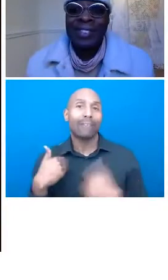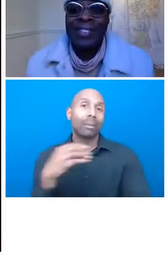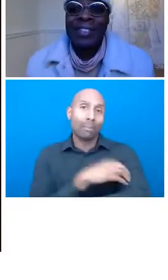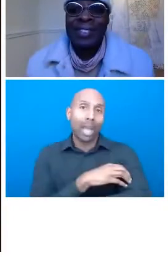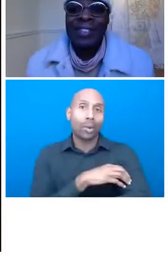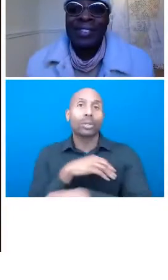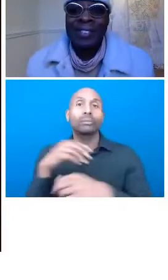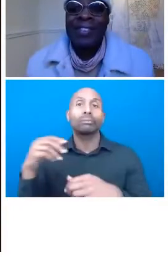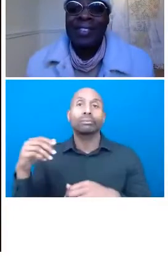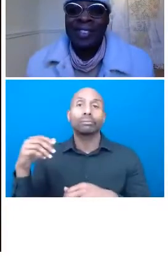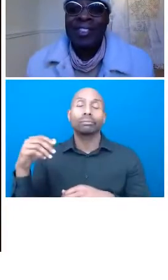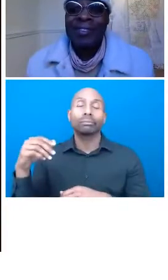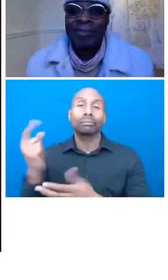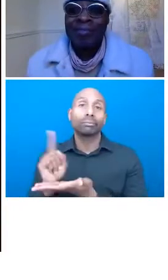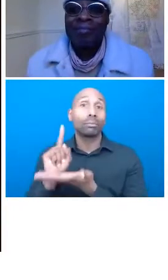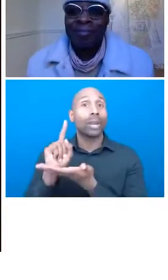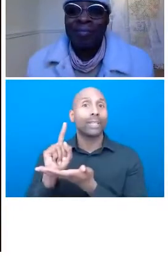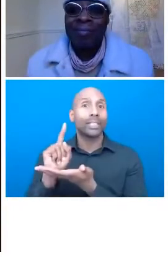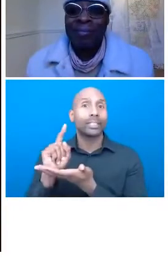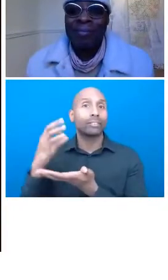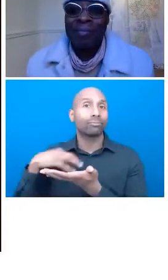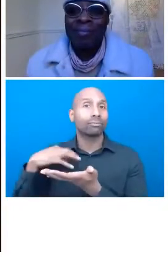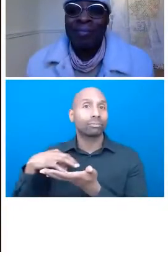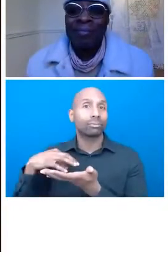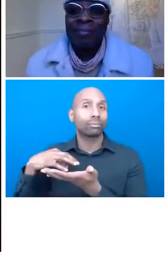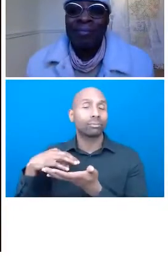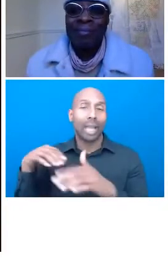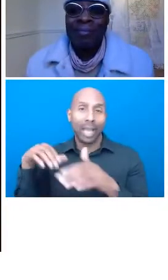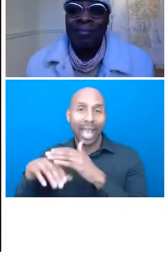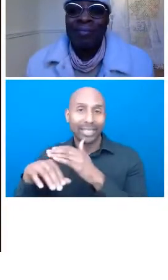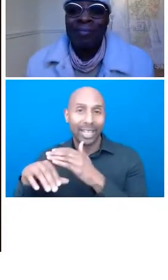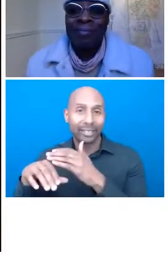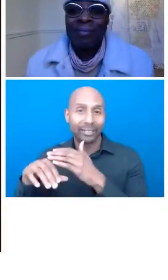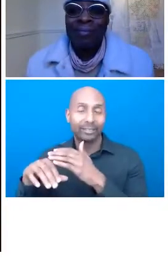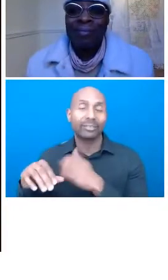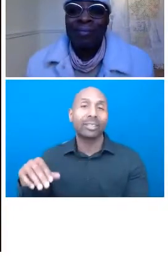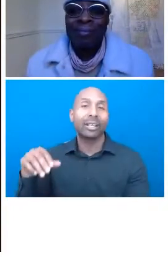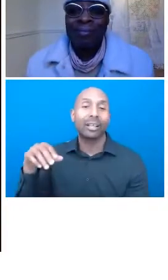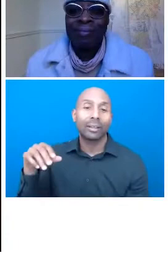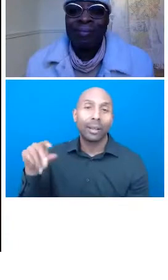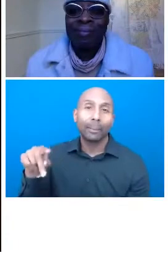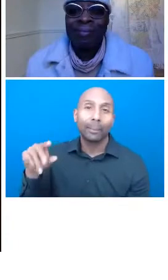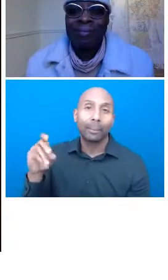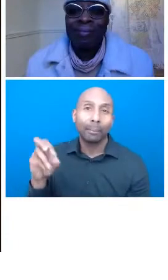It doesn't mean anything more than that.